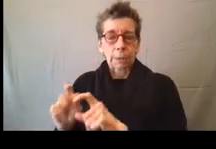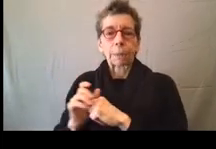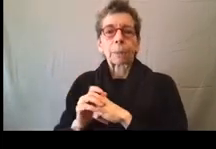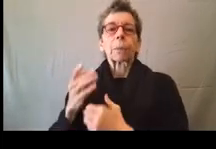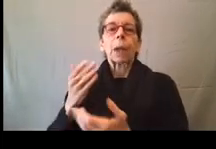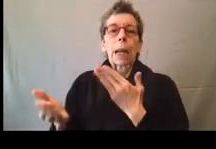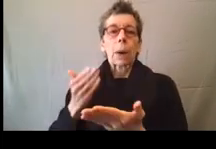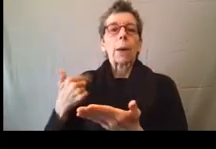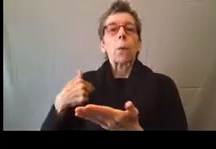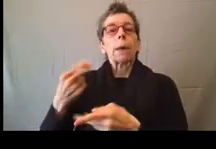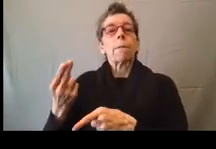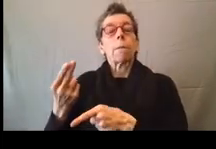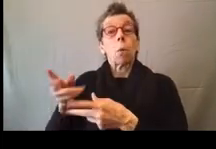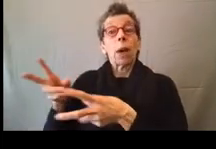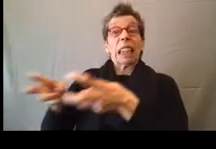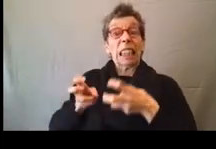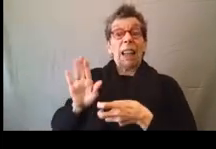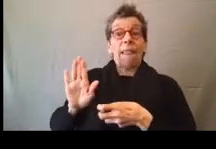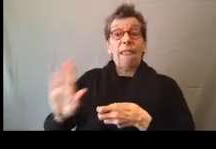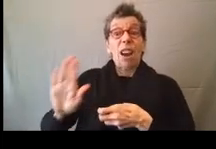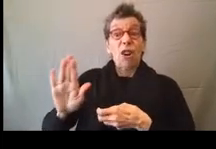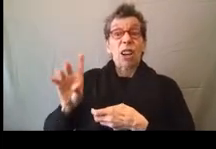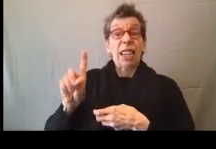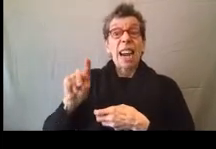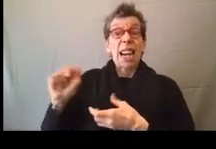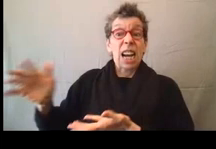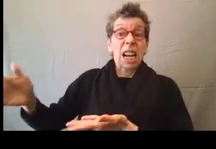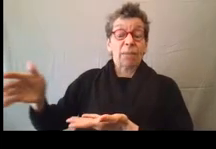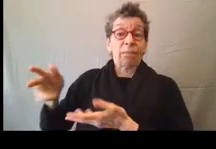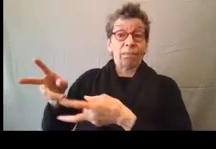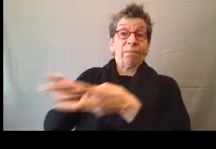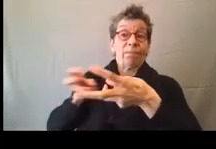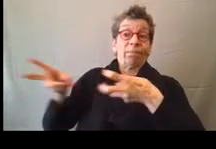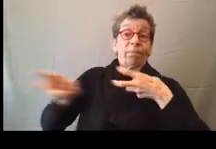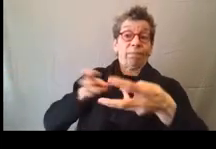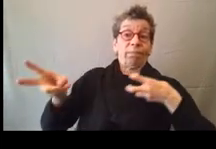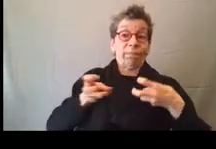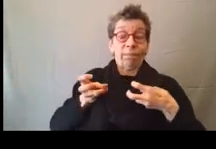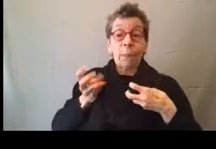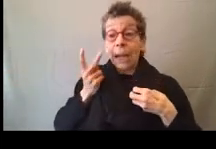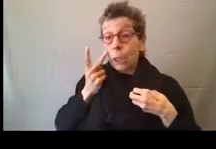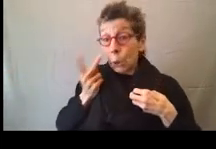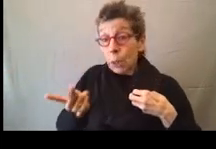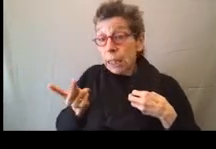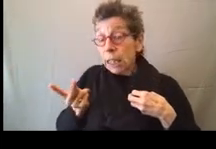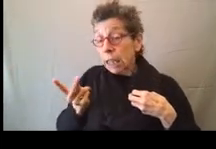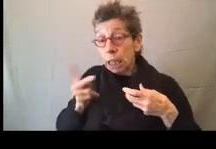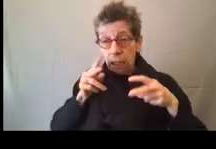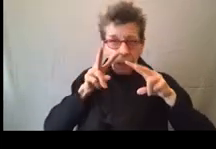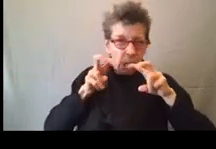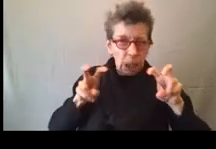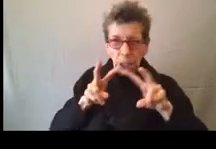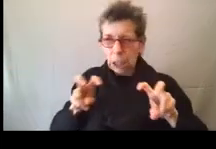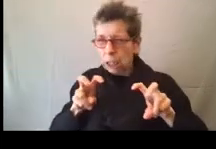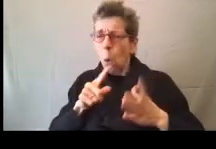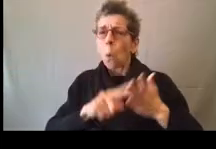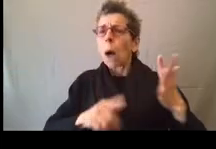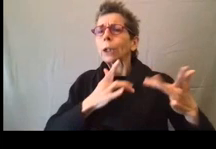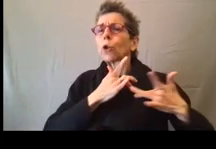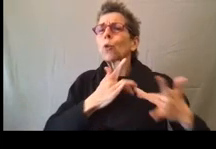already collected, essentially to see if we could see trends in the data. What do we already